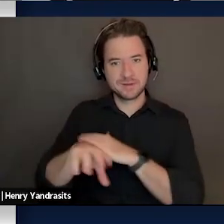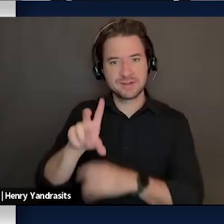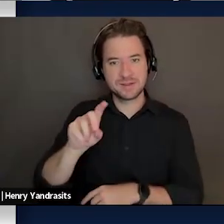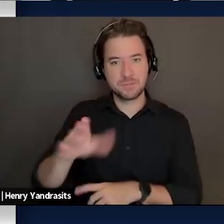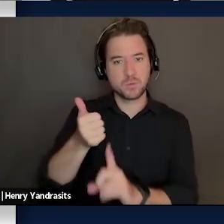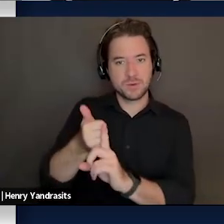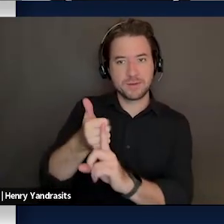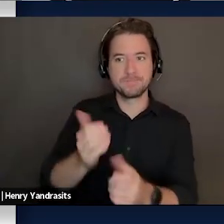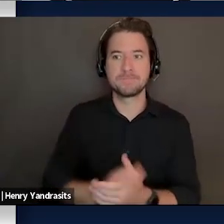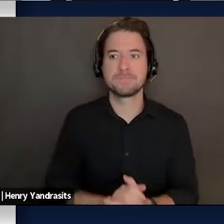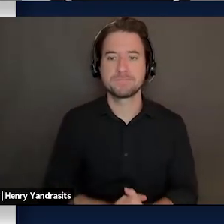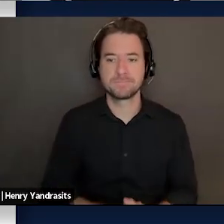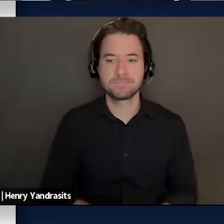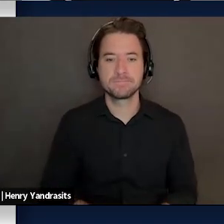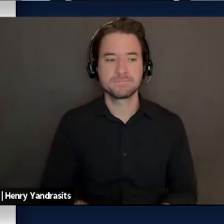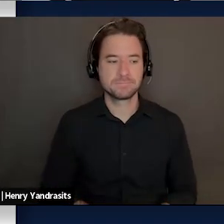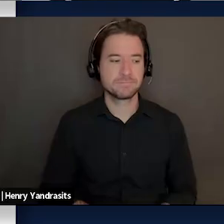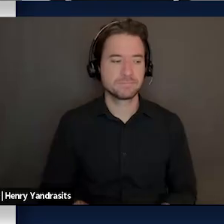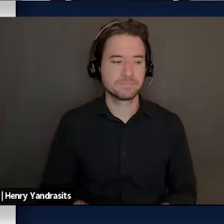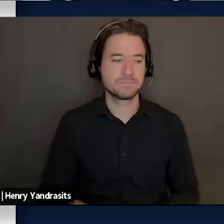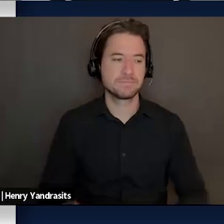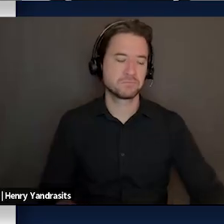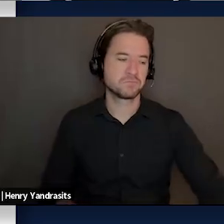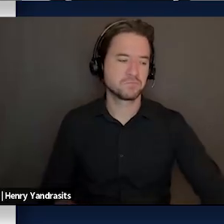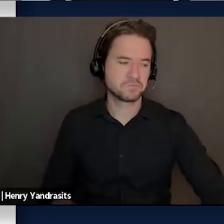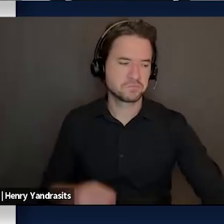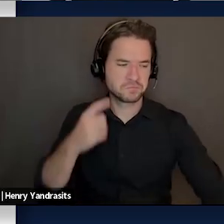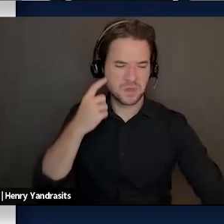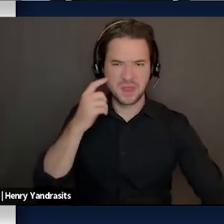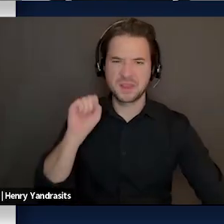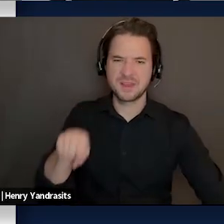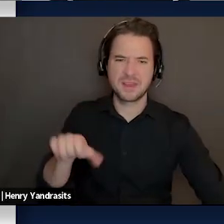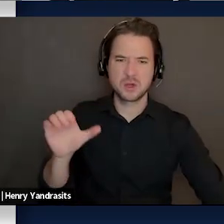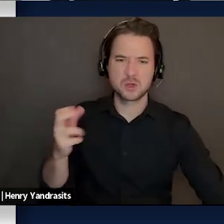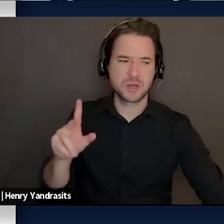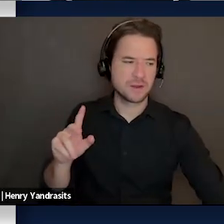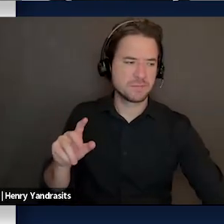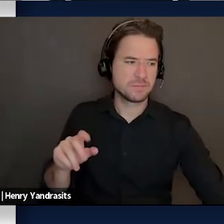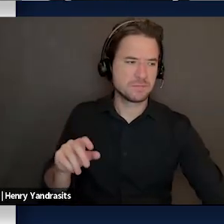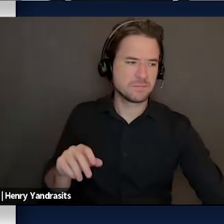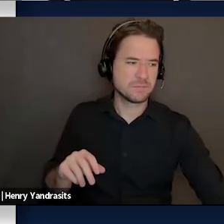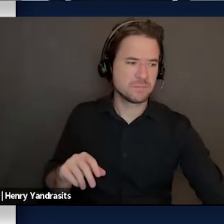looking at it… I think I can put it in the chat, we'll see.